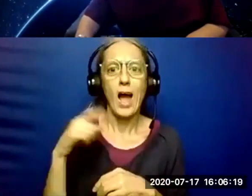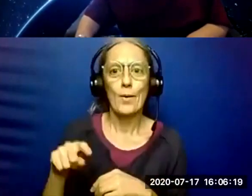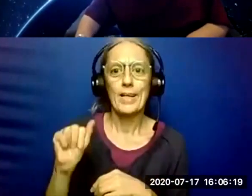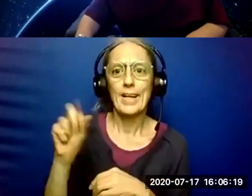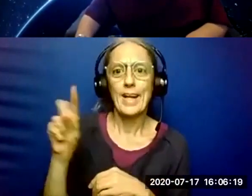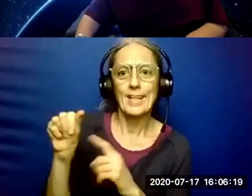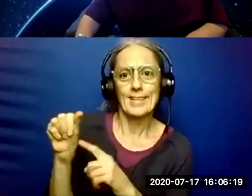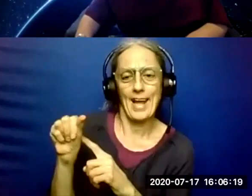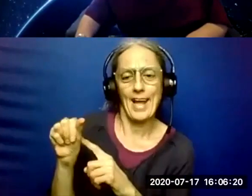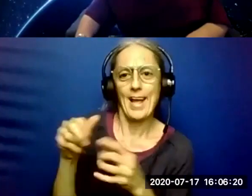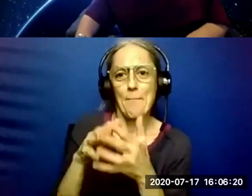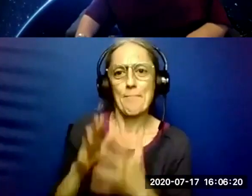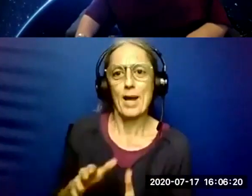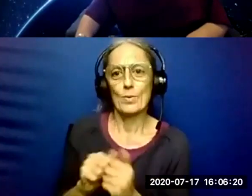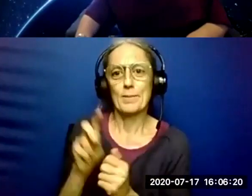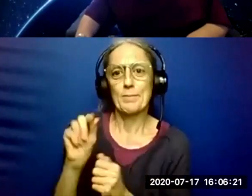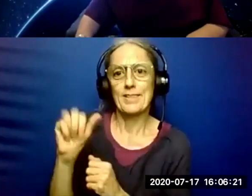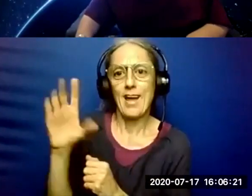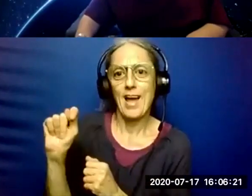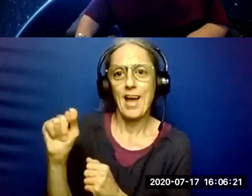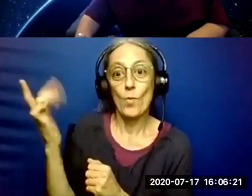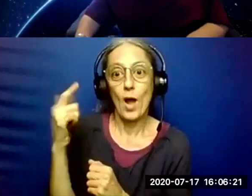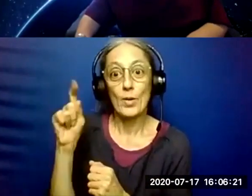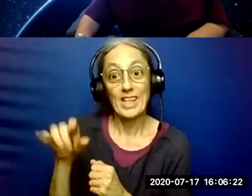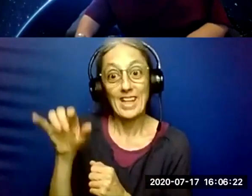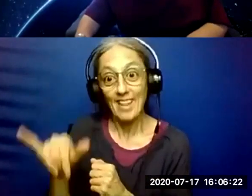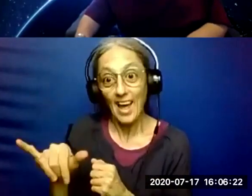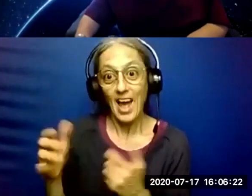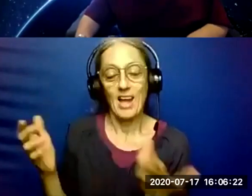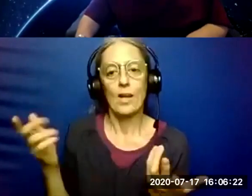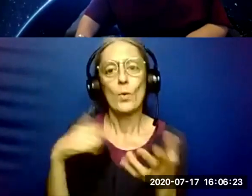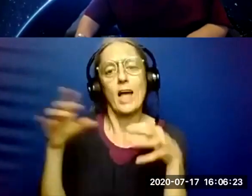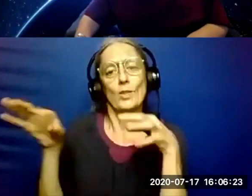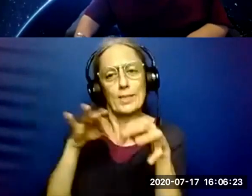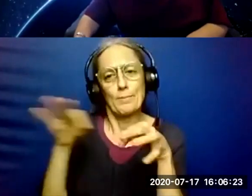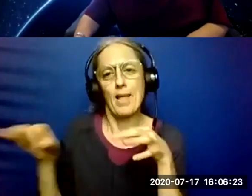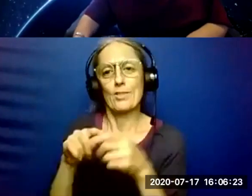We were able to come together, cross-disability, and work